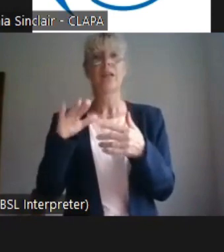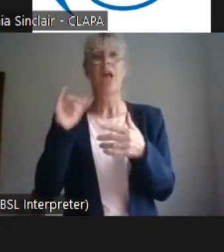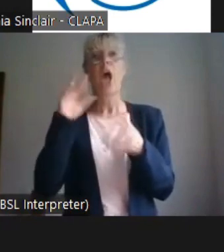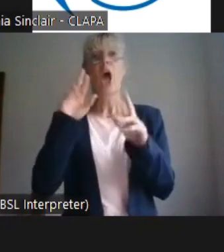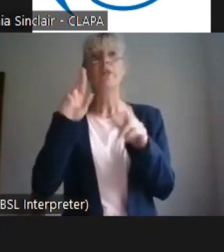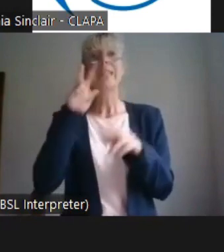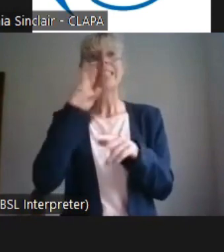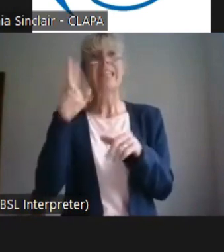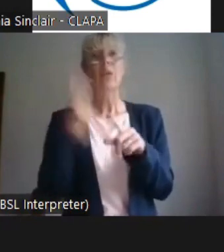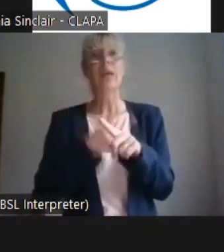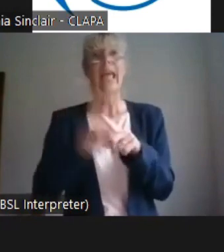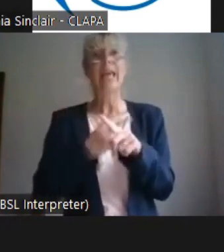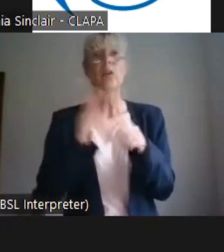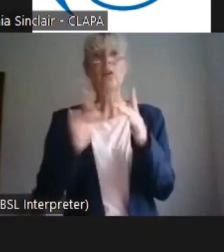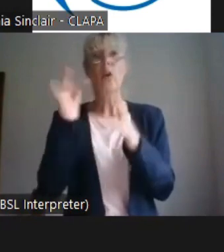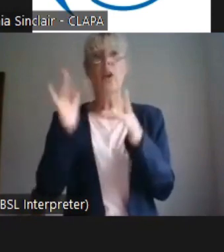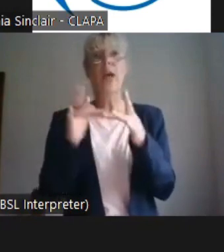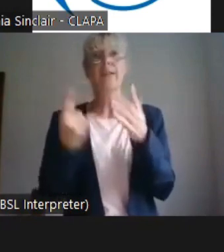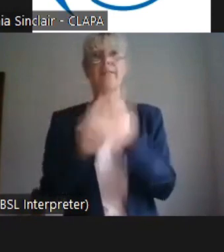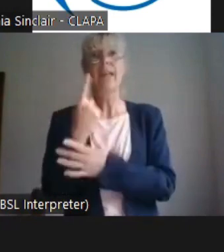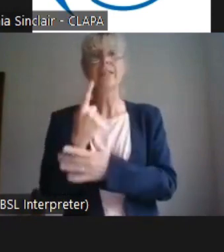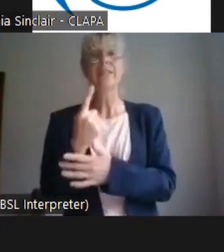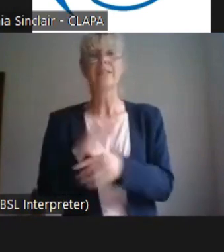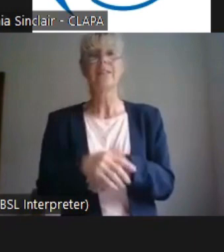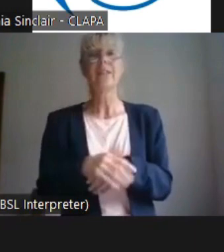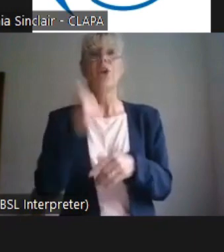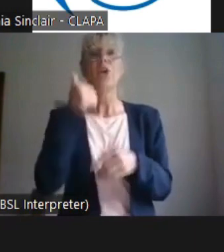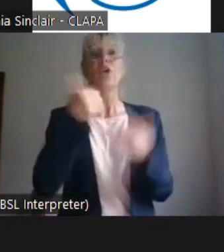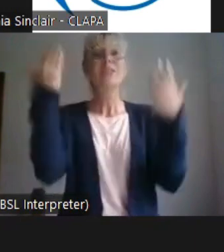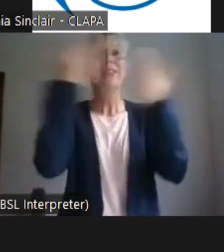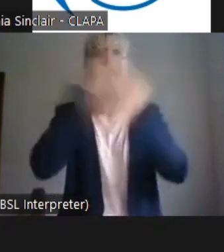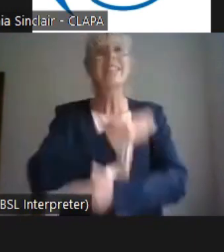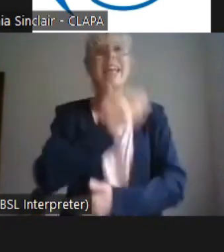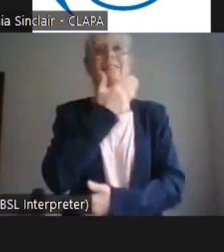in the future so from all of us um good night and have a lovely rest of the week thanks very much